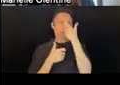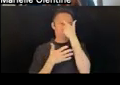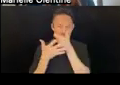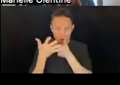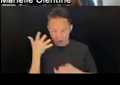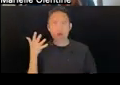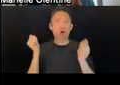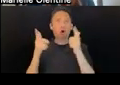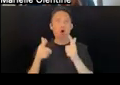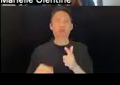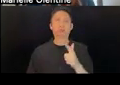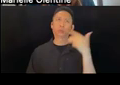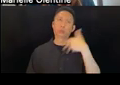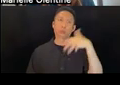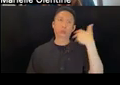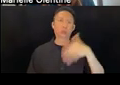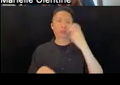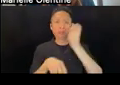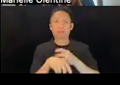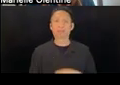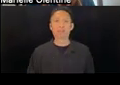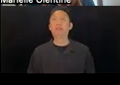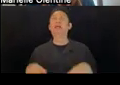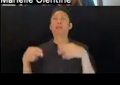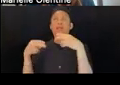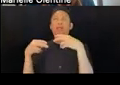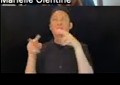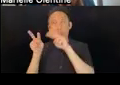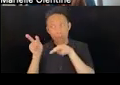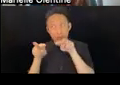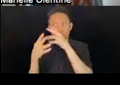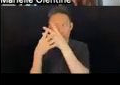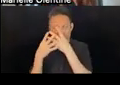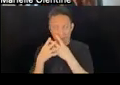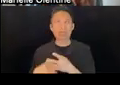library had two, four and eight times speed options for people to watch and people were watching films at